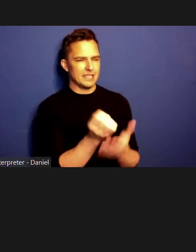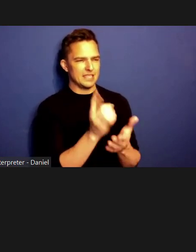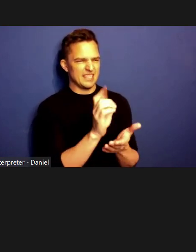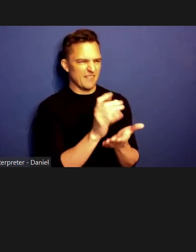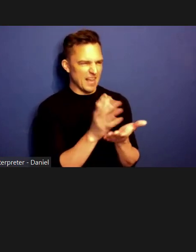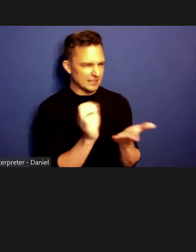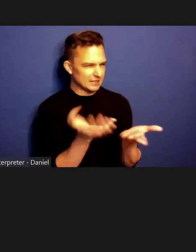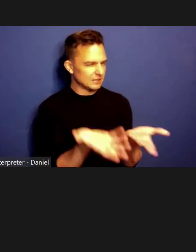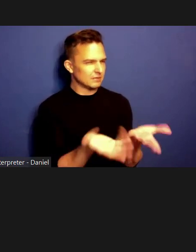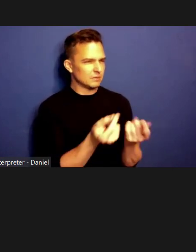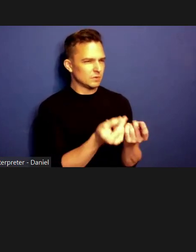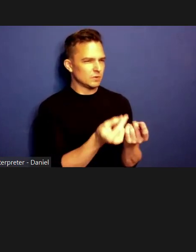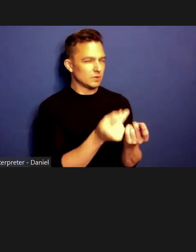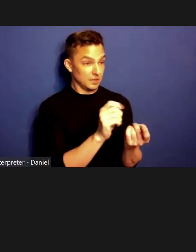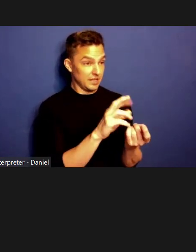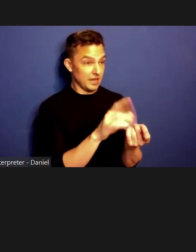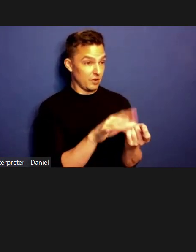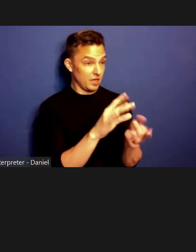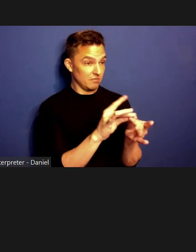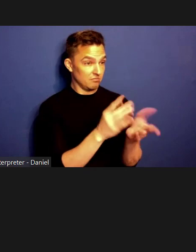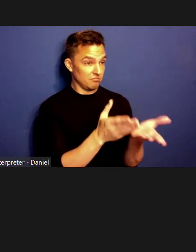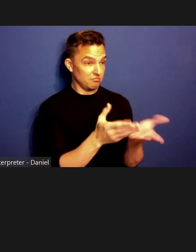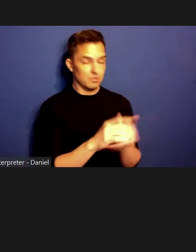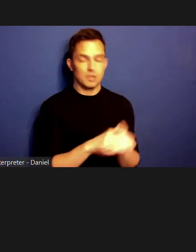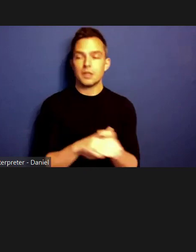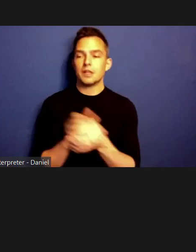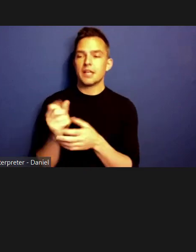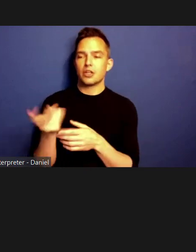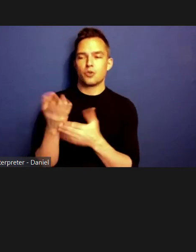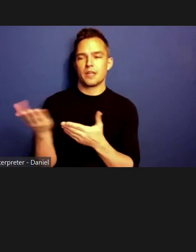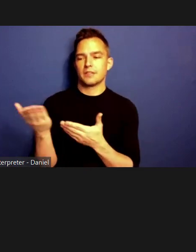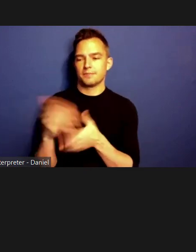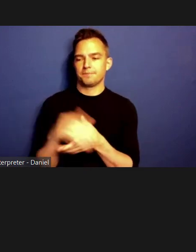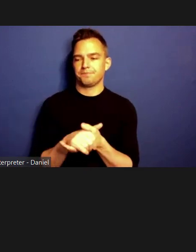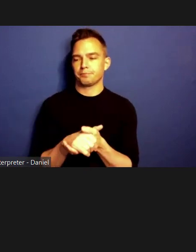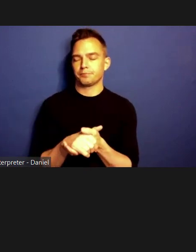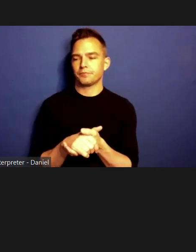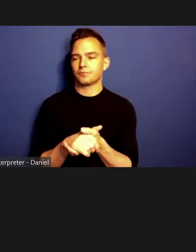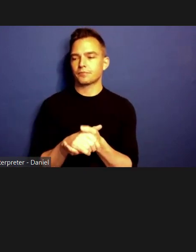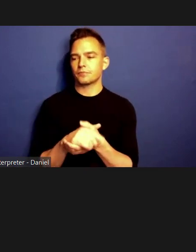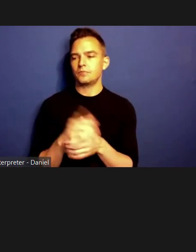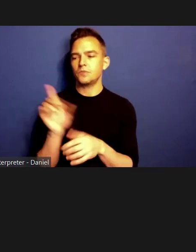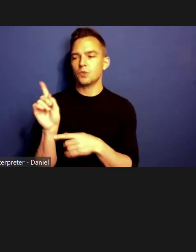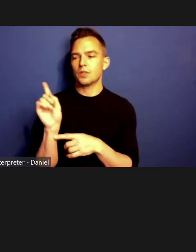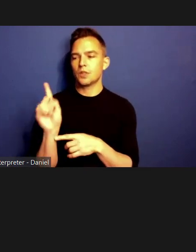Foust: Two things, quickly, one is where you purchased the much, so if